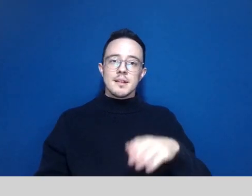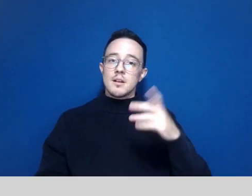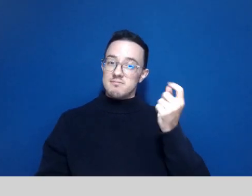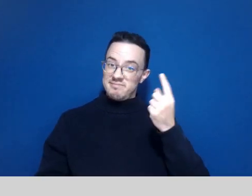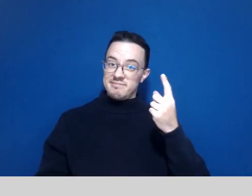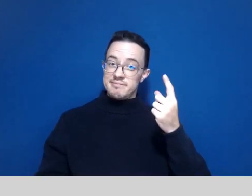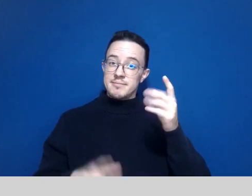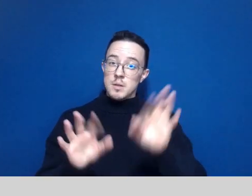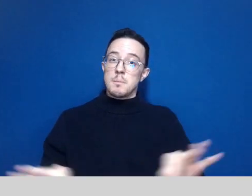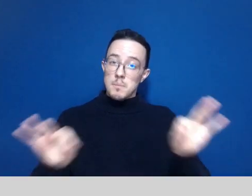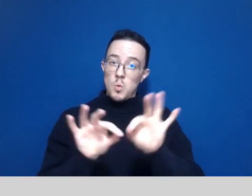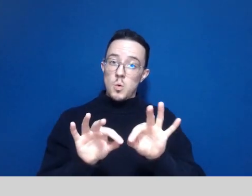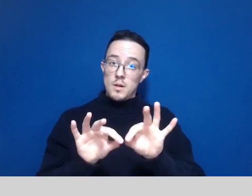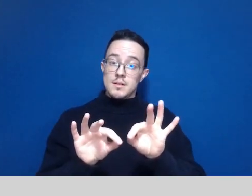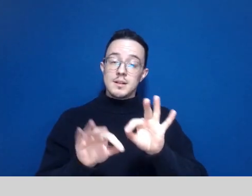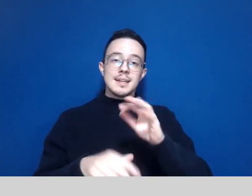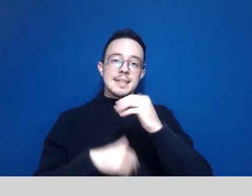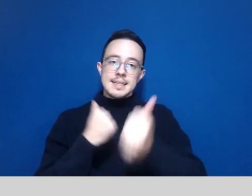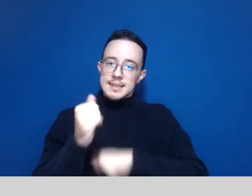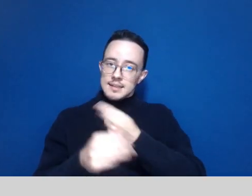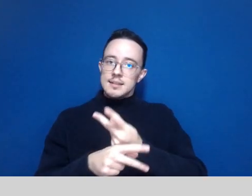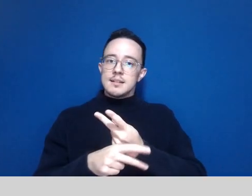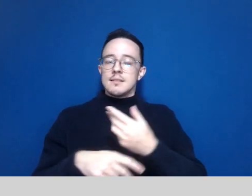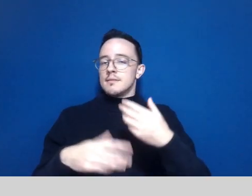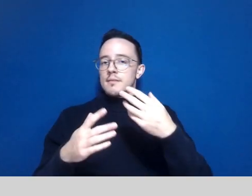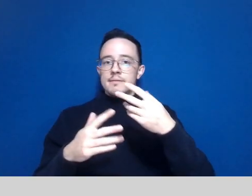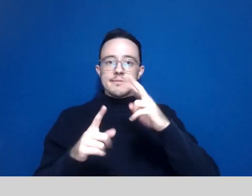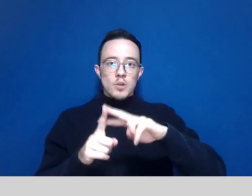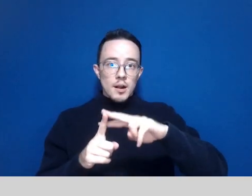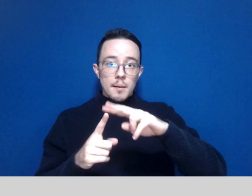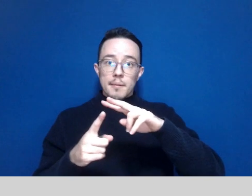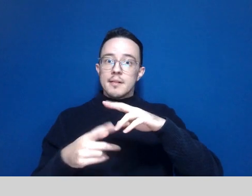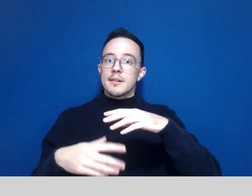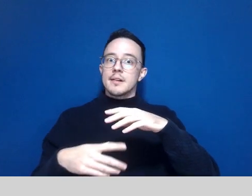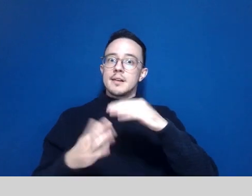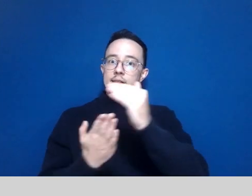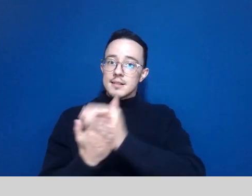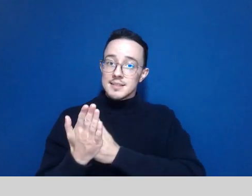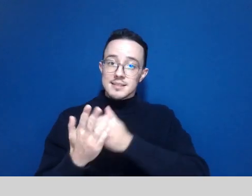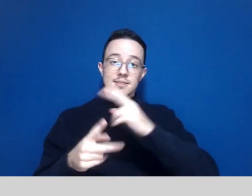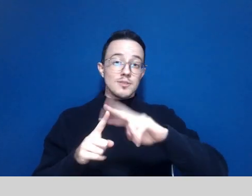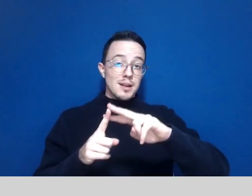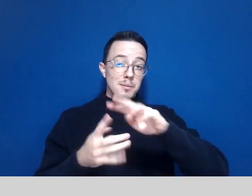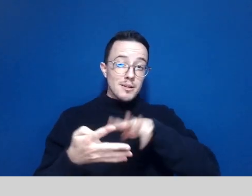that you're running your transcriptions from. They do have to be in the same bucket